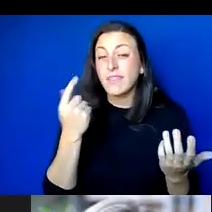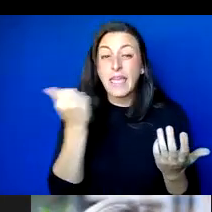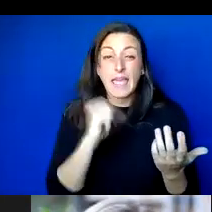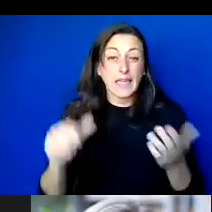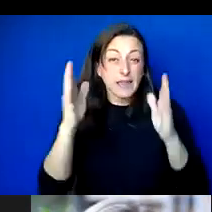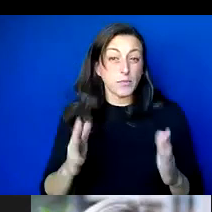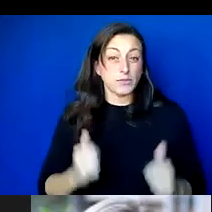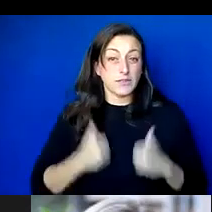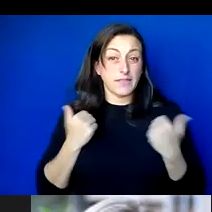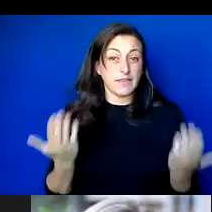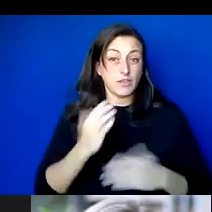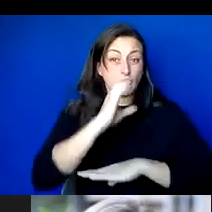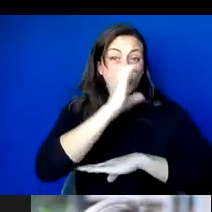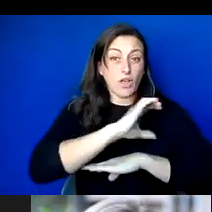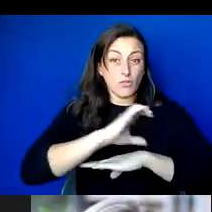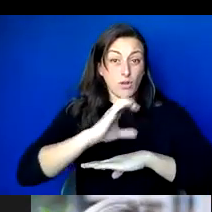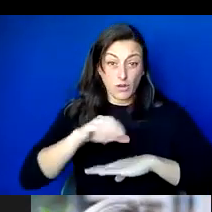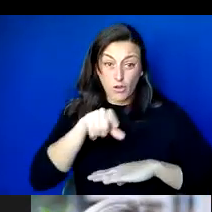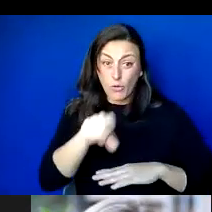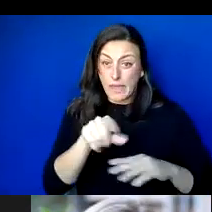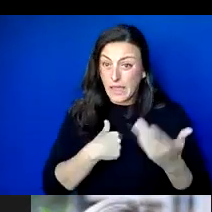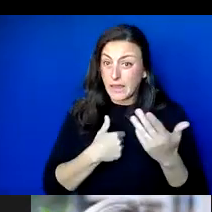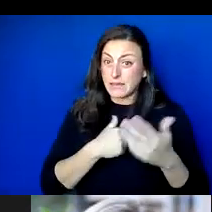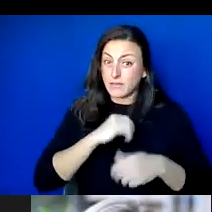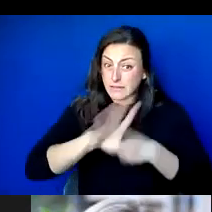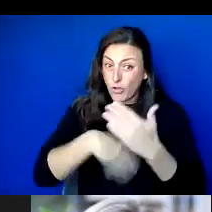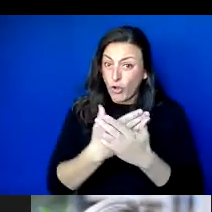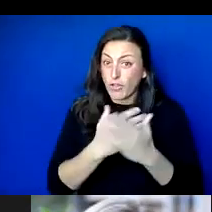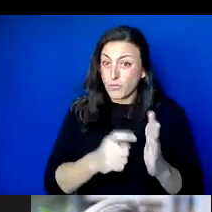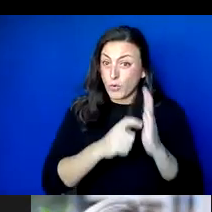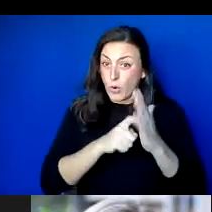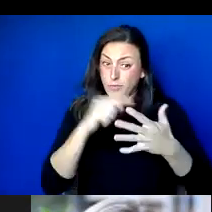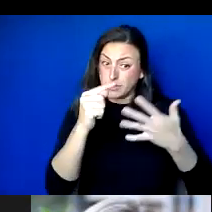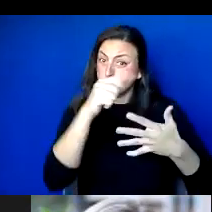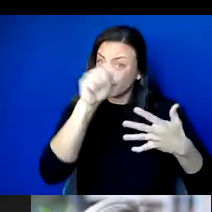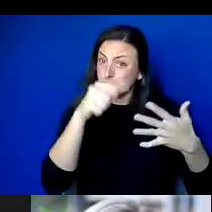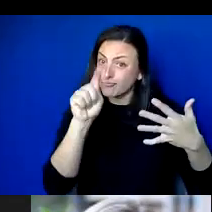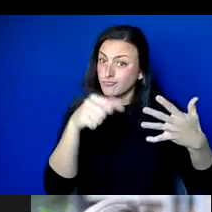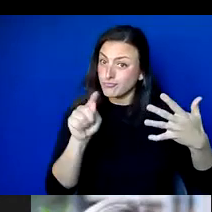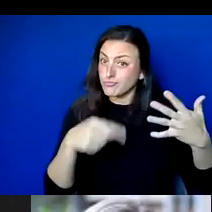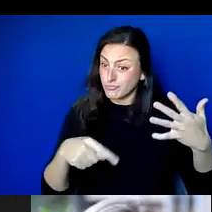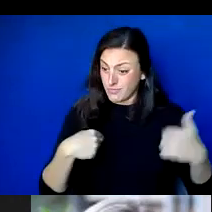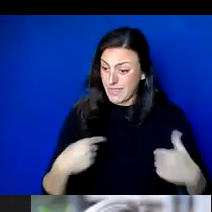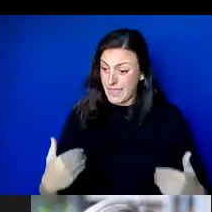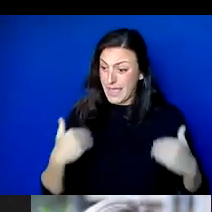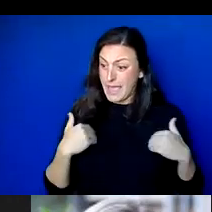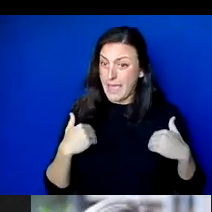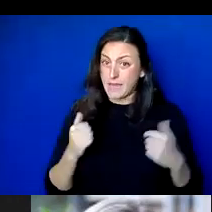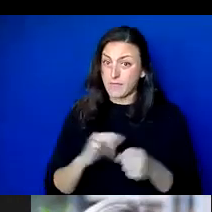who meets the criteria who's positive for COVID have the opportunity to be aware that these exist